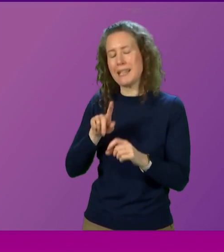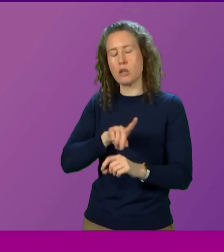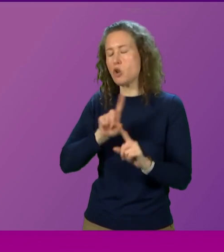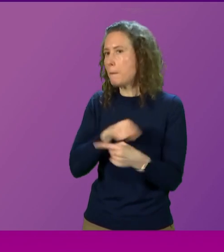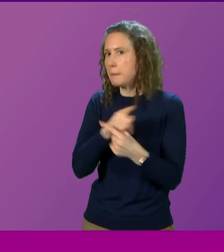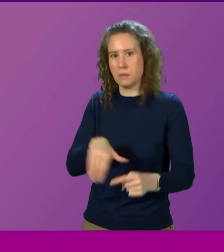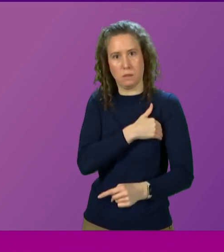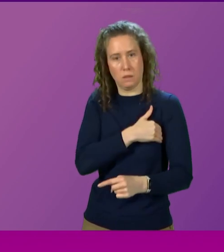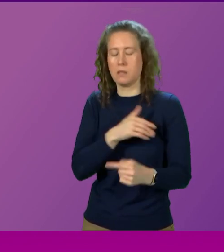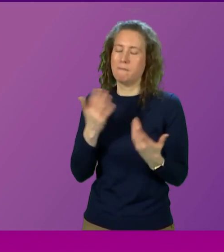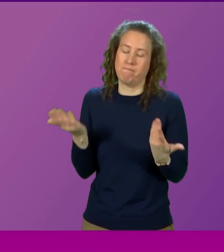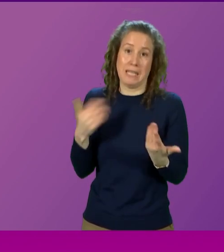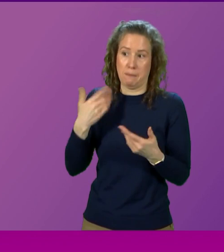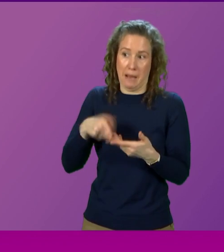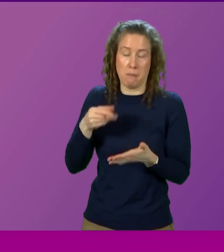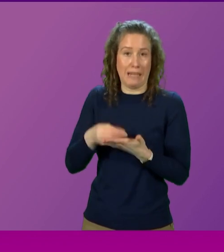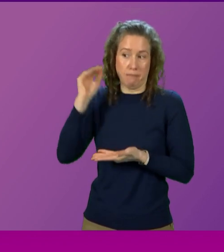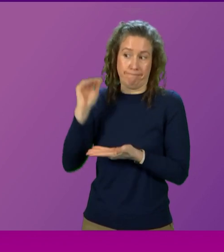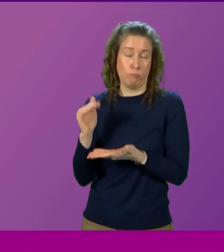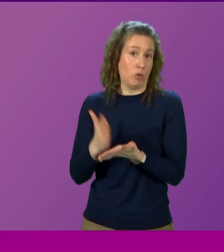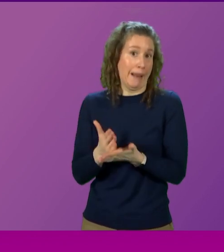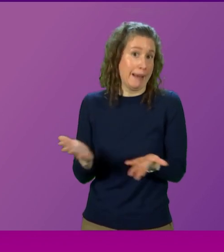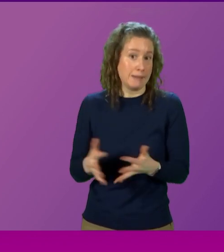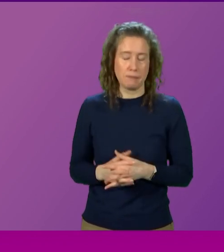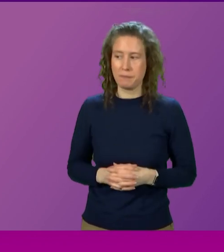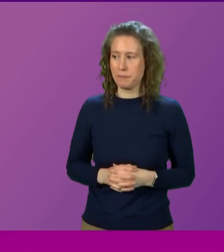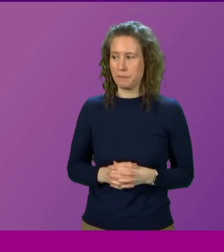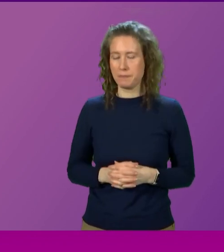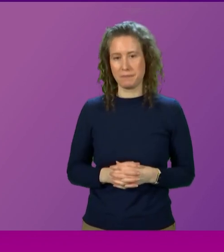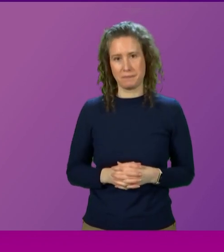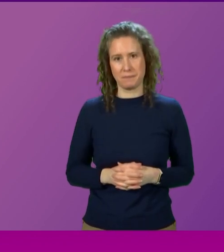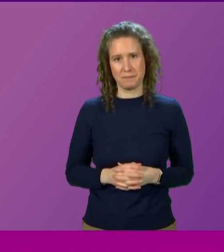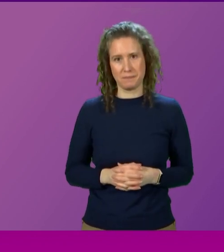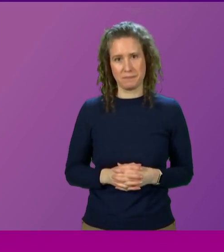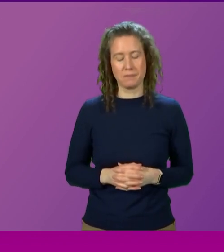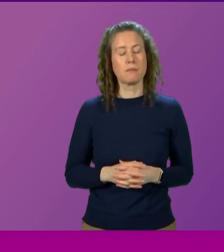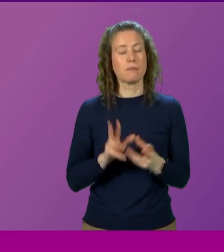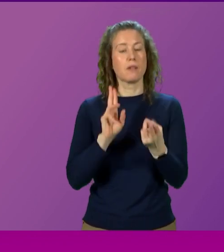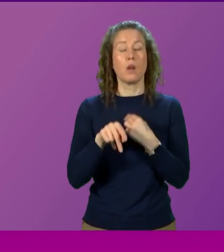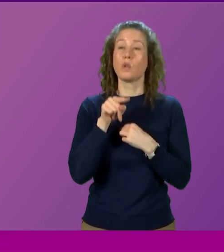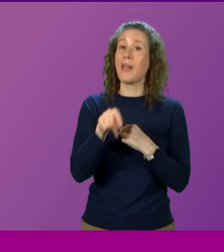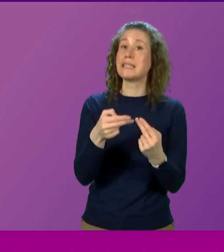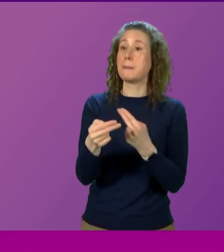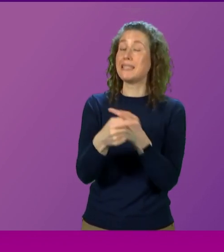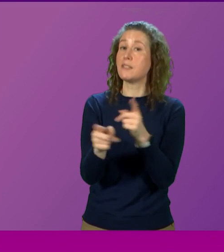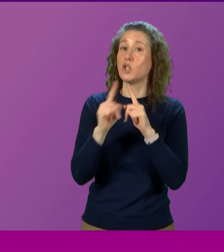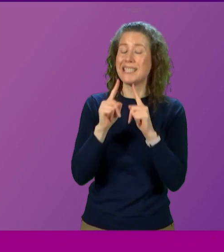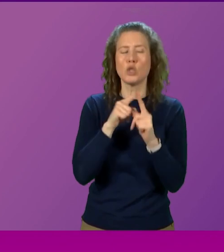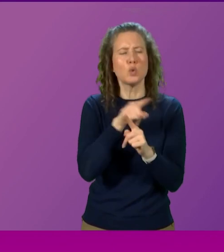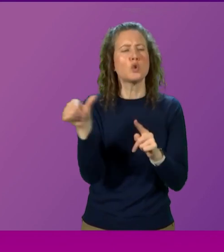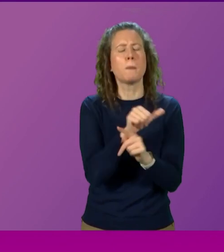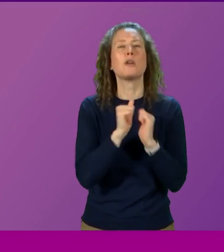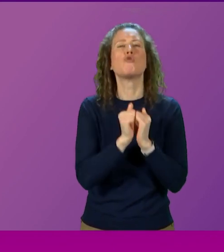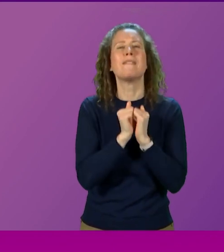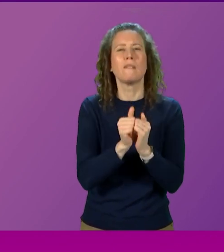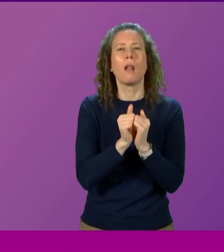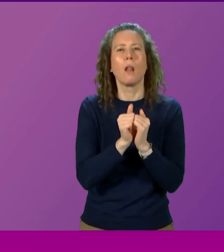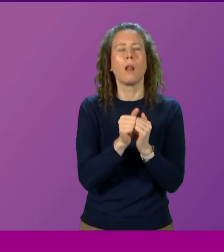So the message to teachers is, “Just be grateful—you’ve had your lot; you’re